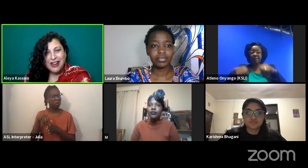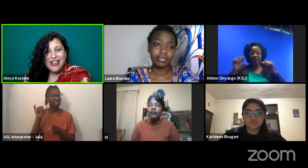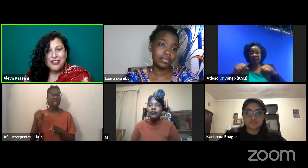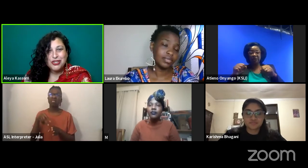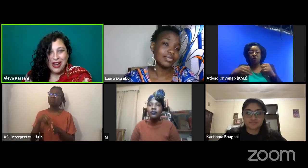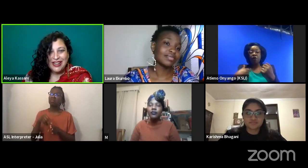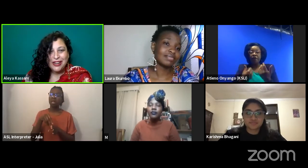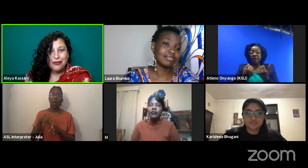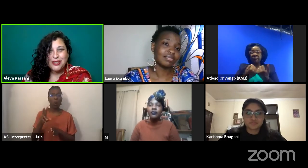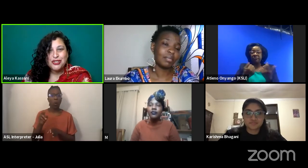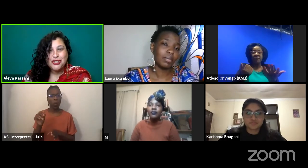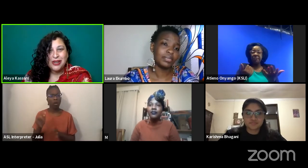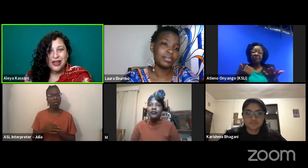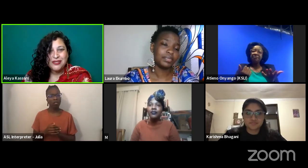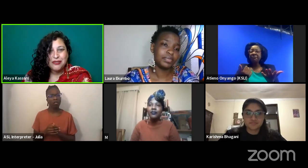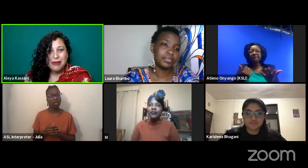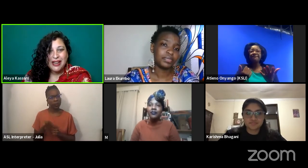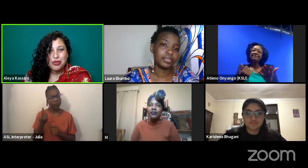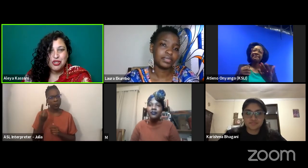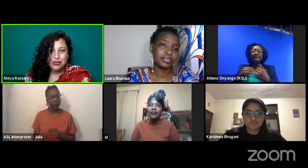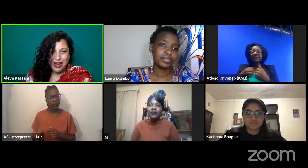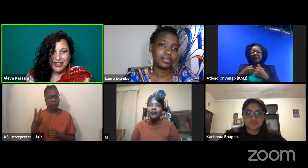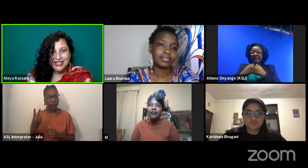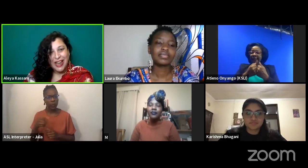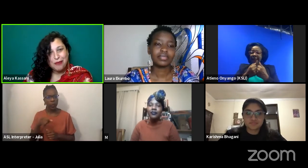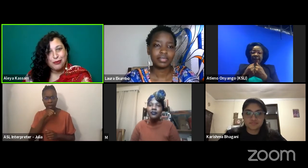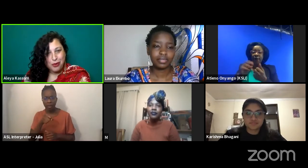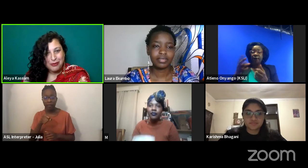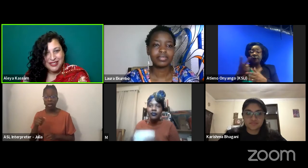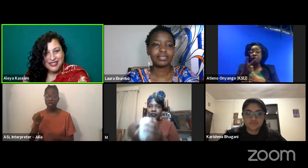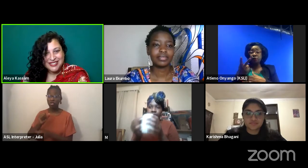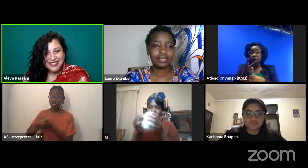but the straddling of these two loves of mine, which is writing and performance,